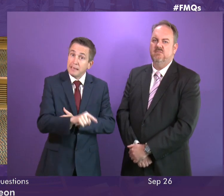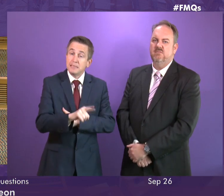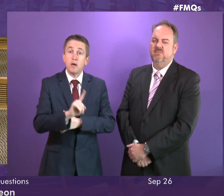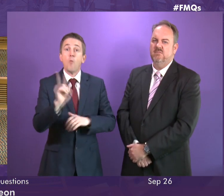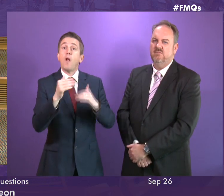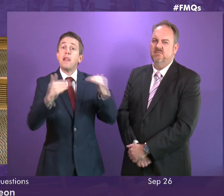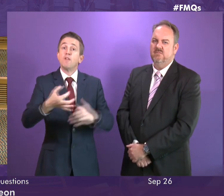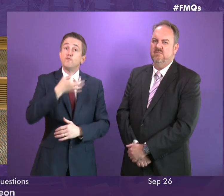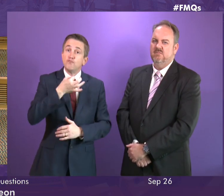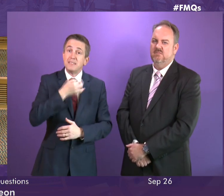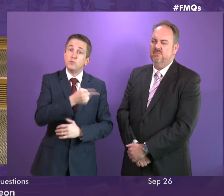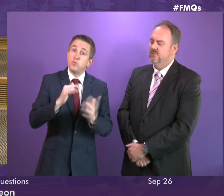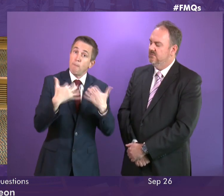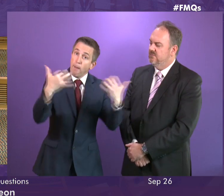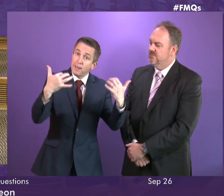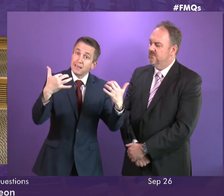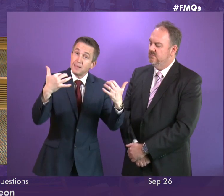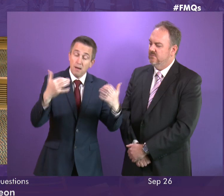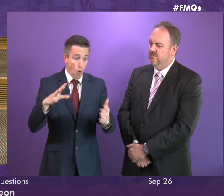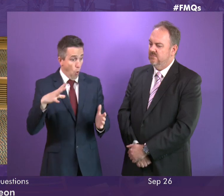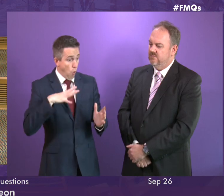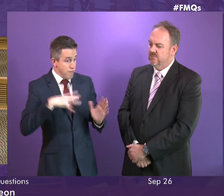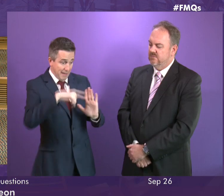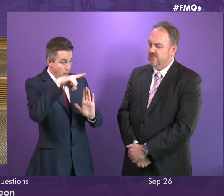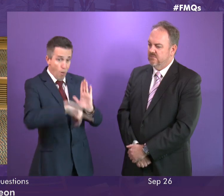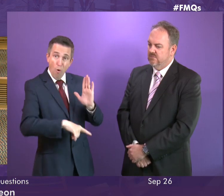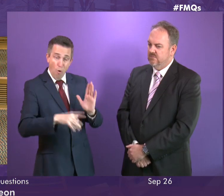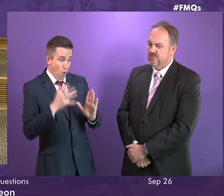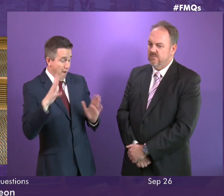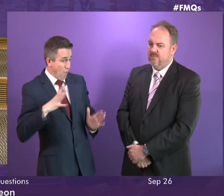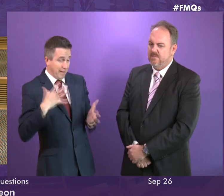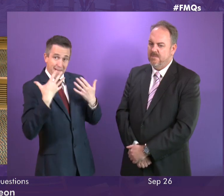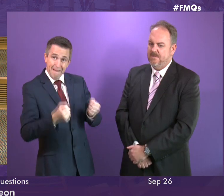public. That is the law, and those are the arrangements as they stand, at the moment.